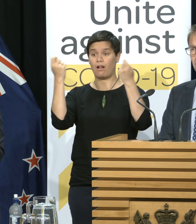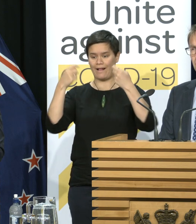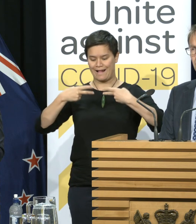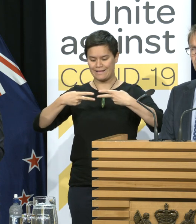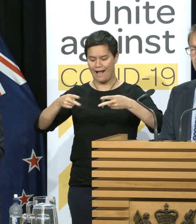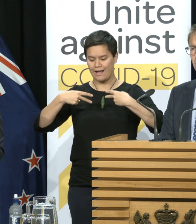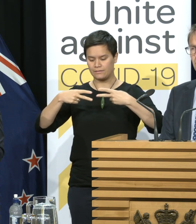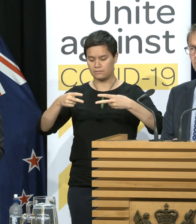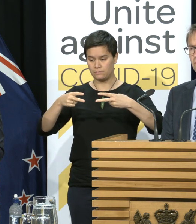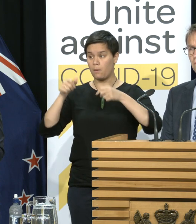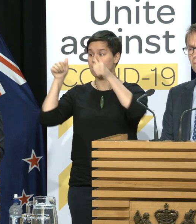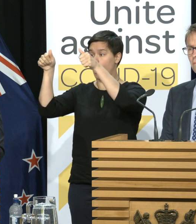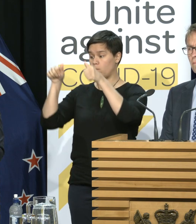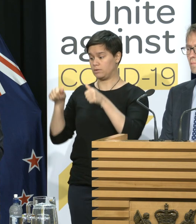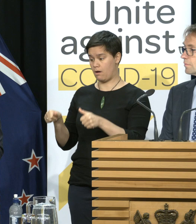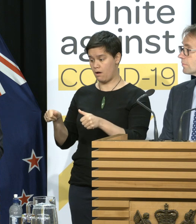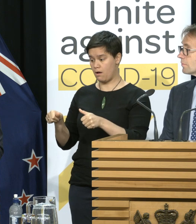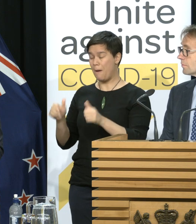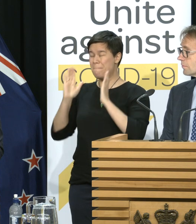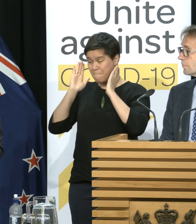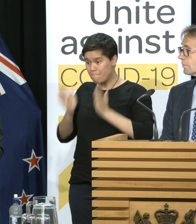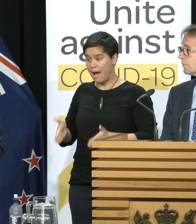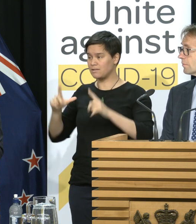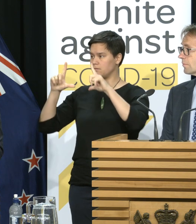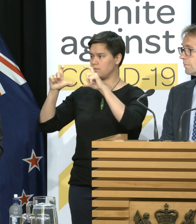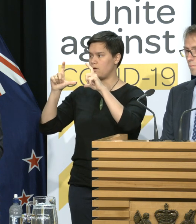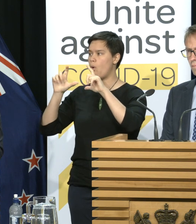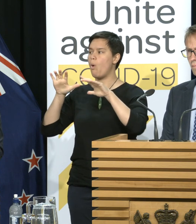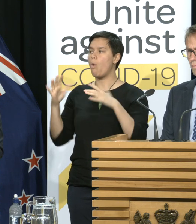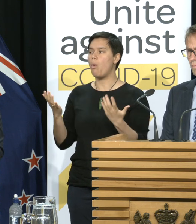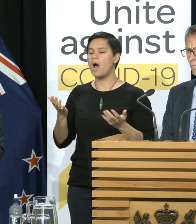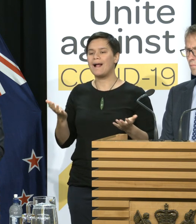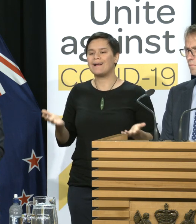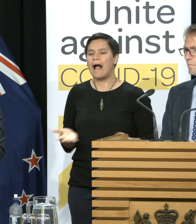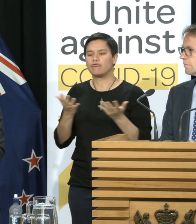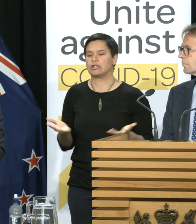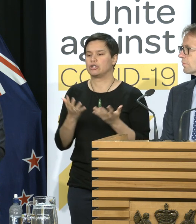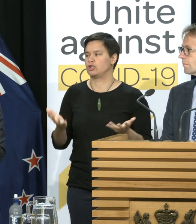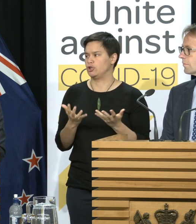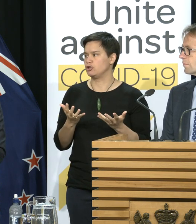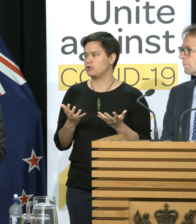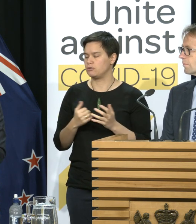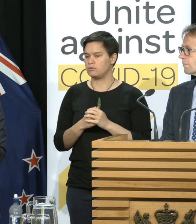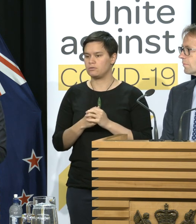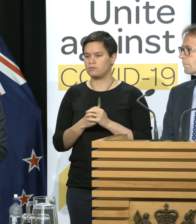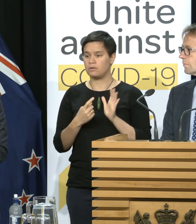is that mandatory or optional? The organizers of the festival need to make sure that we've got a way of getting in touch